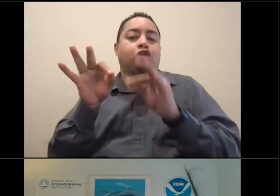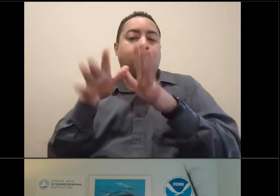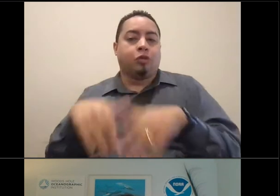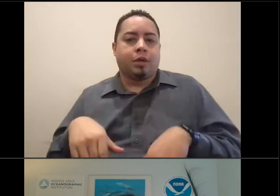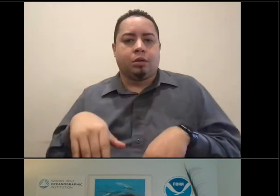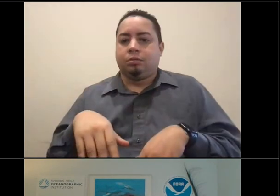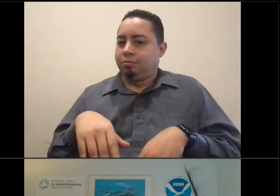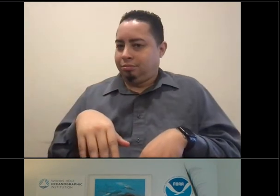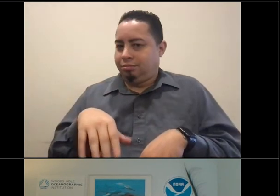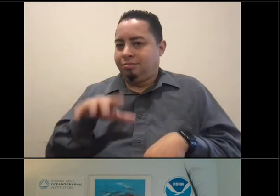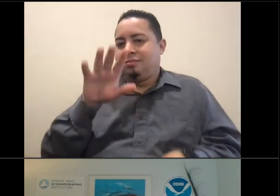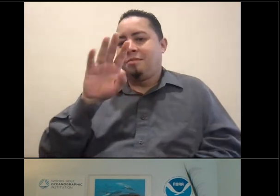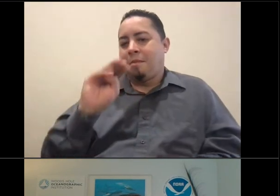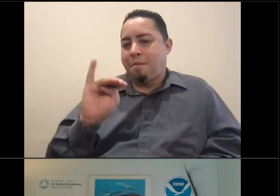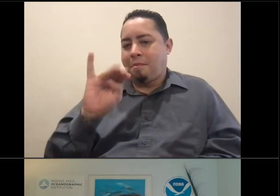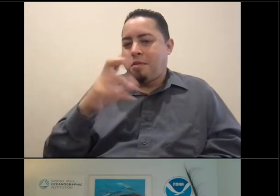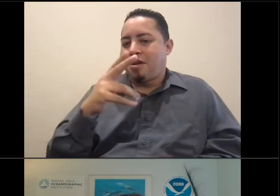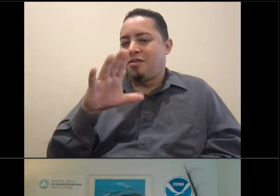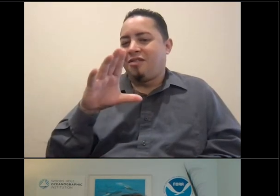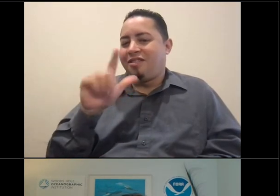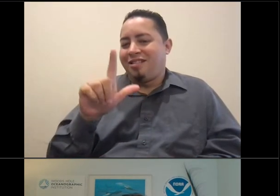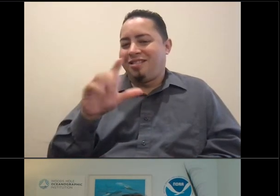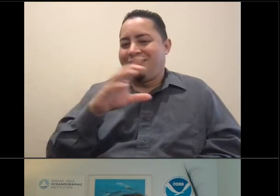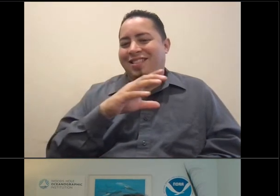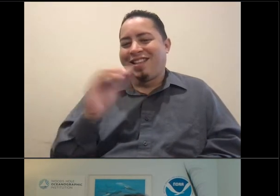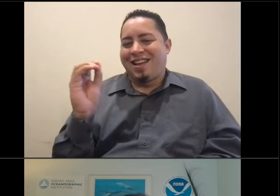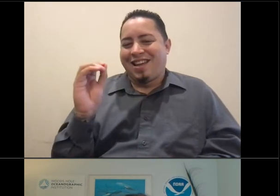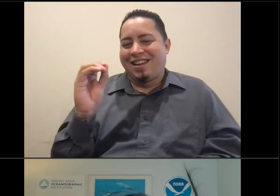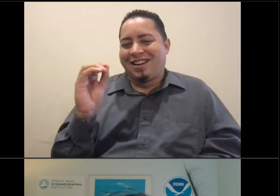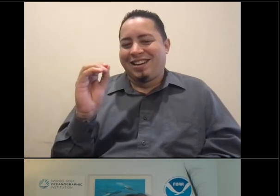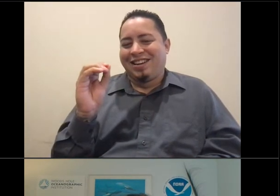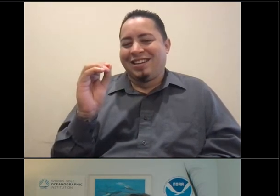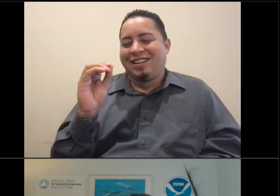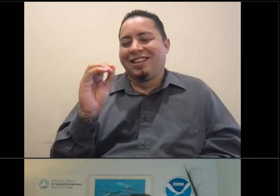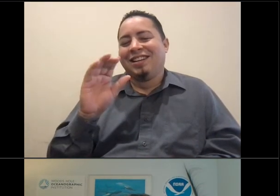for our wonderful American Sign Language interpretation.